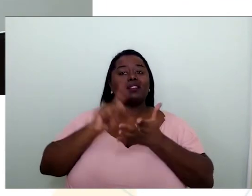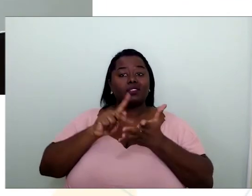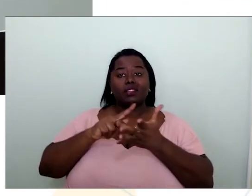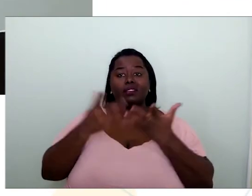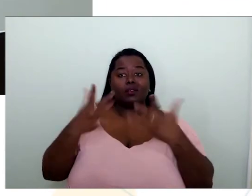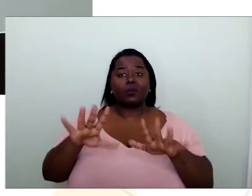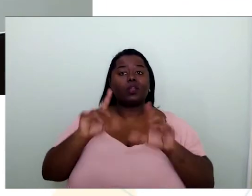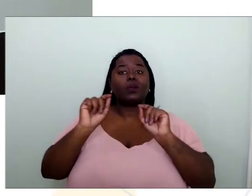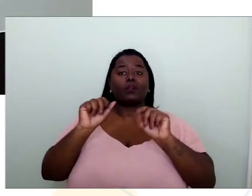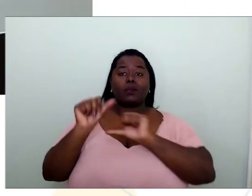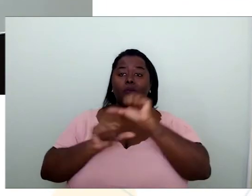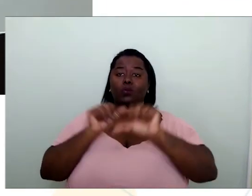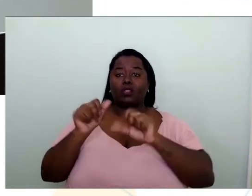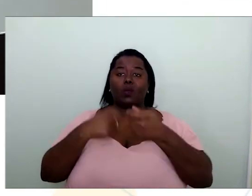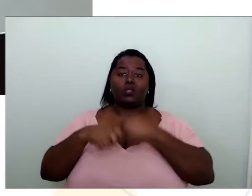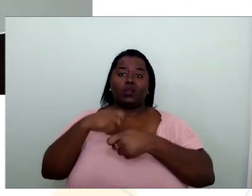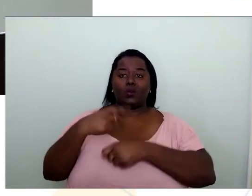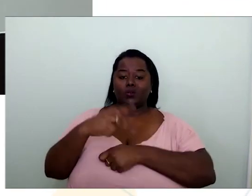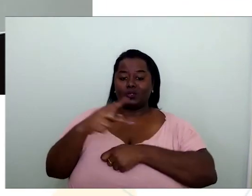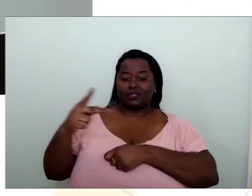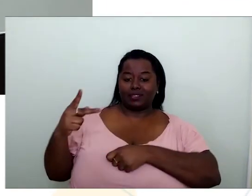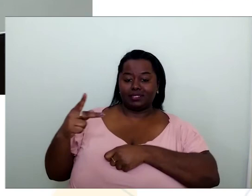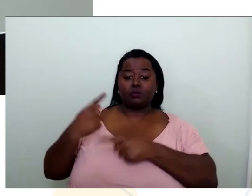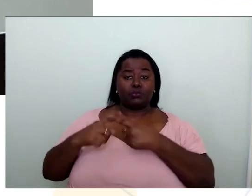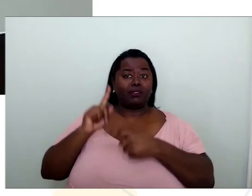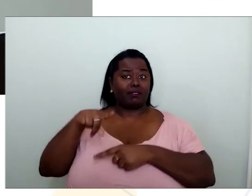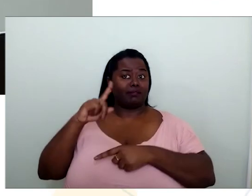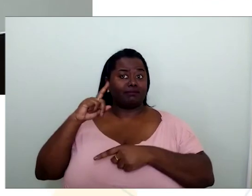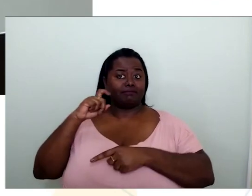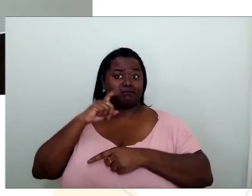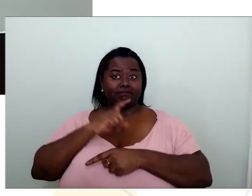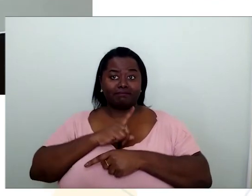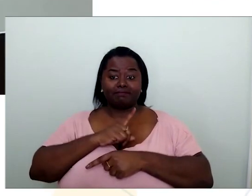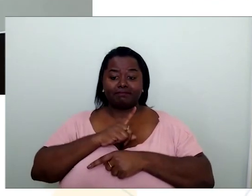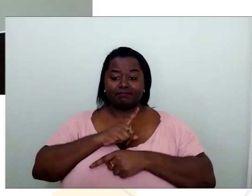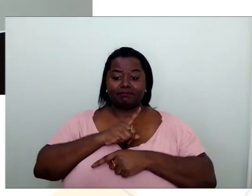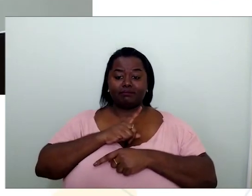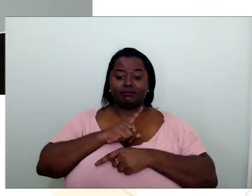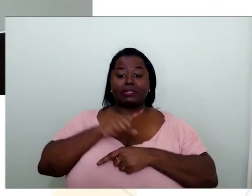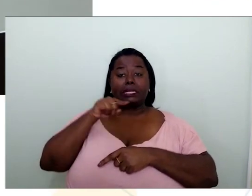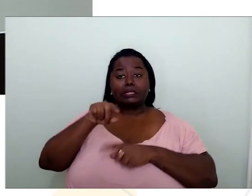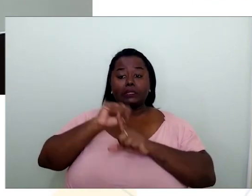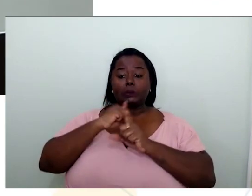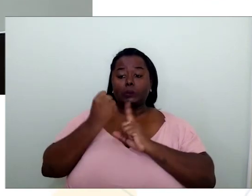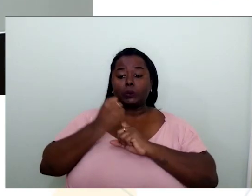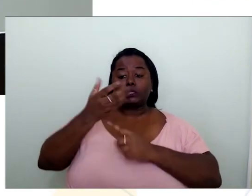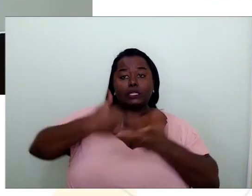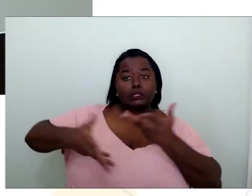core business because it's hard because it's hard and that socialization is